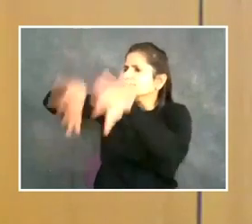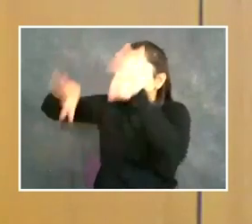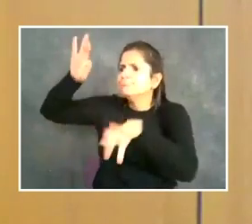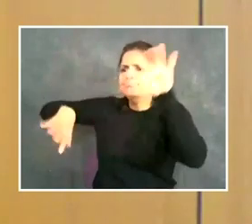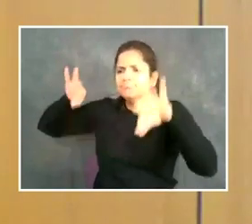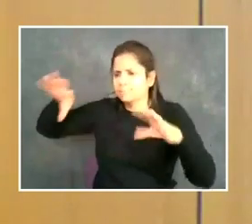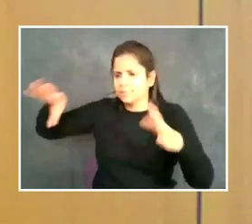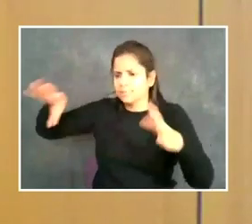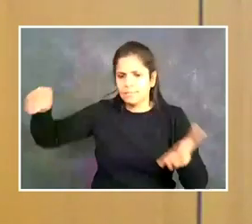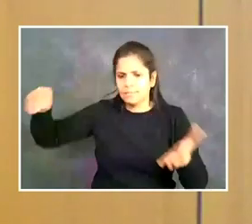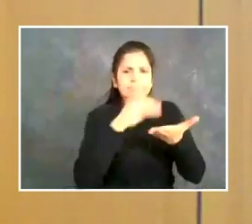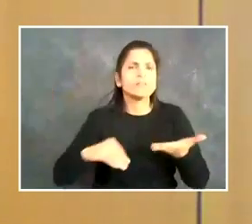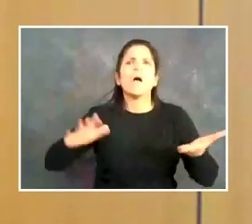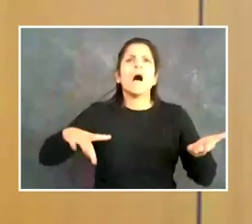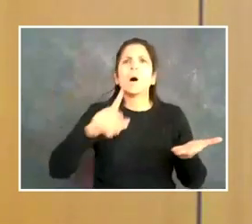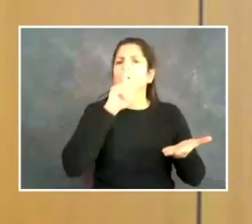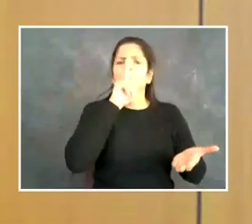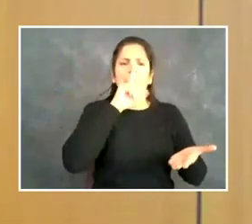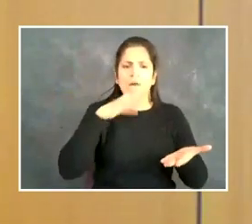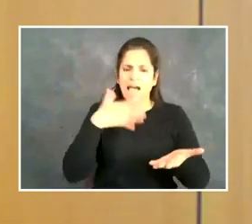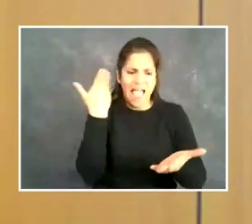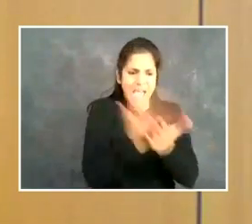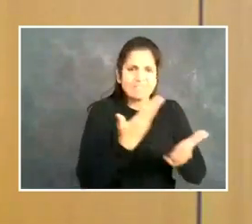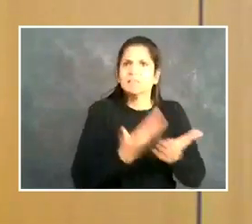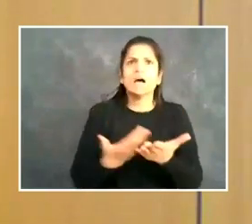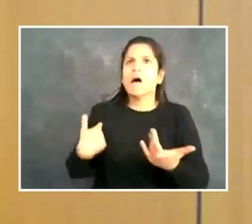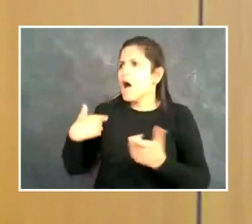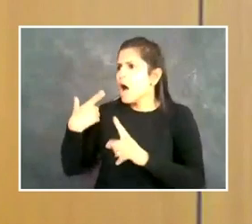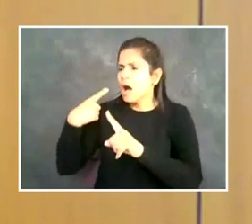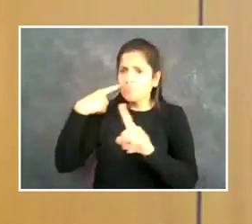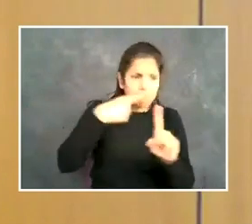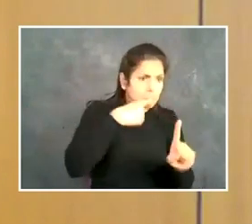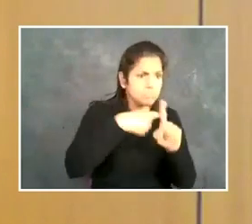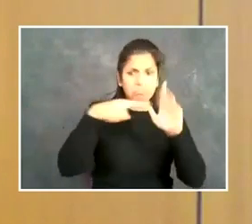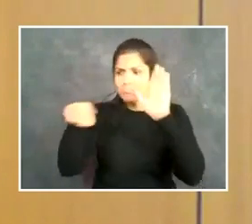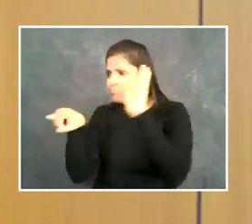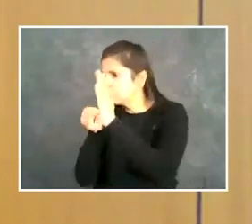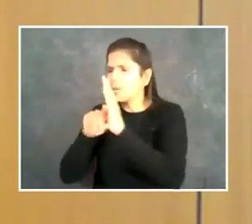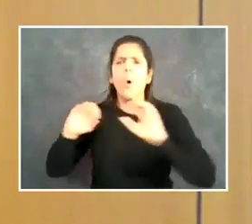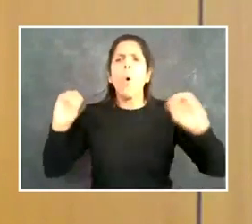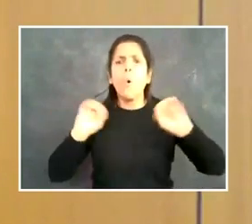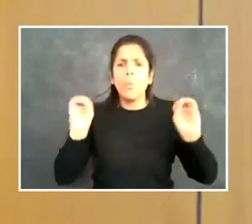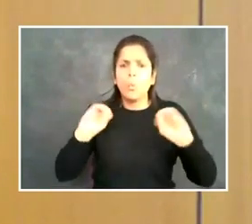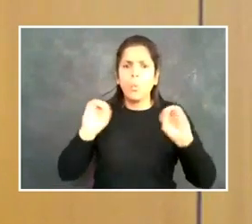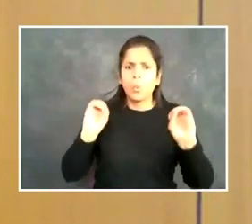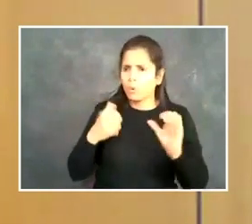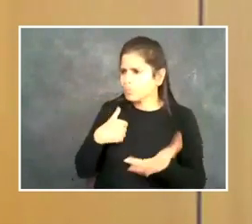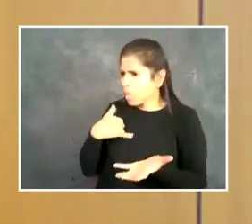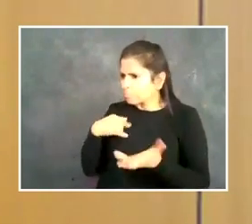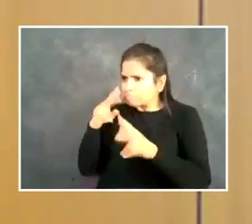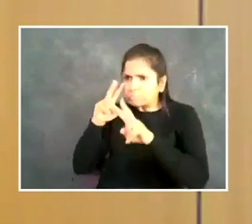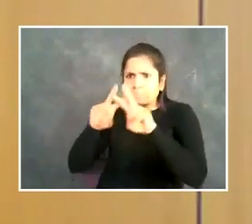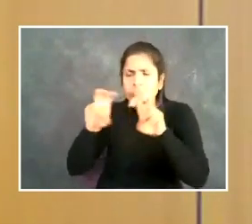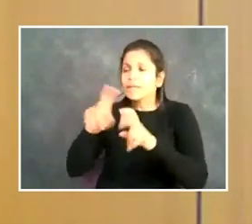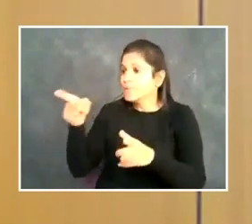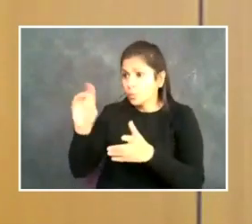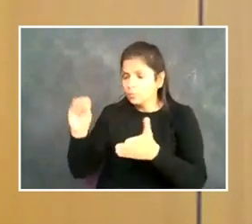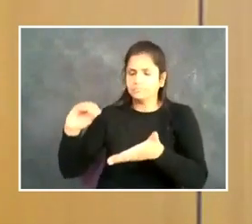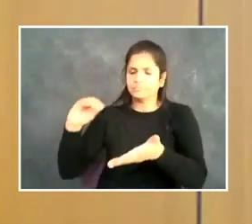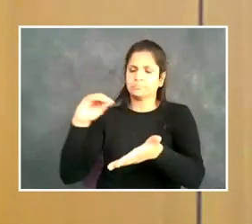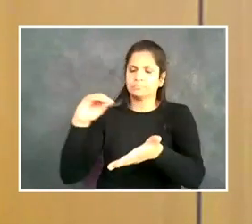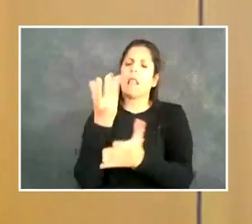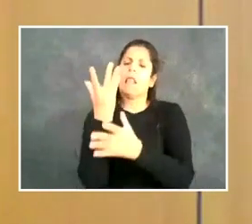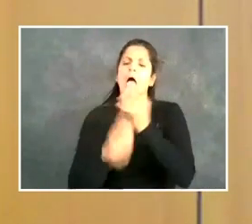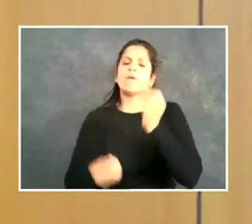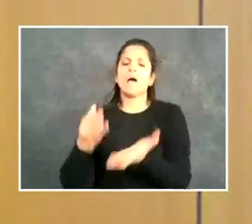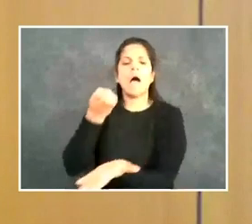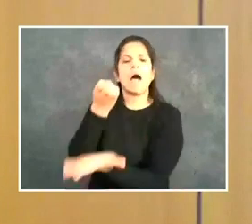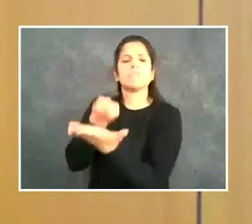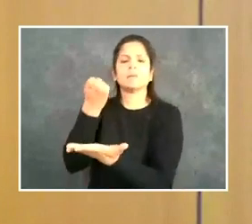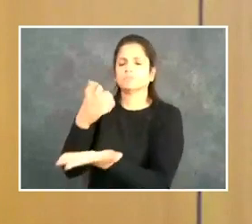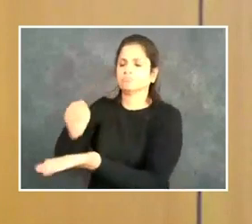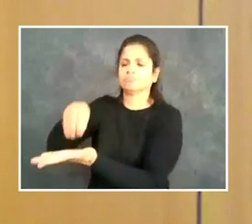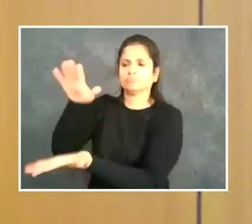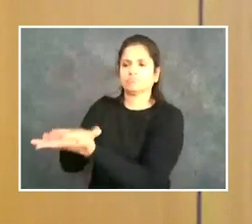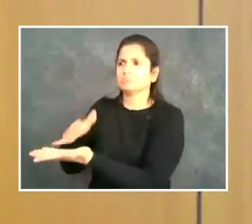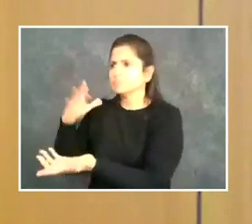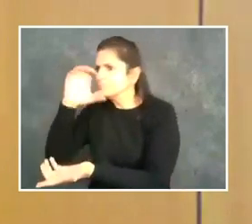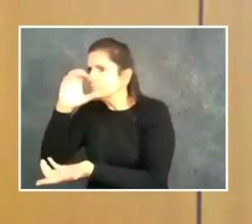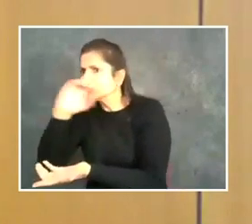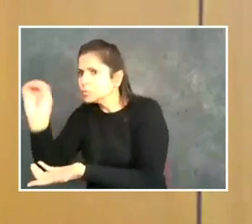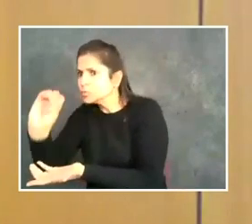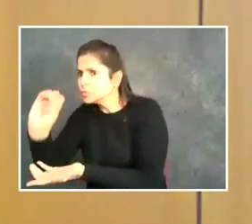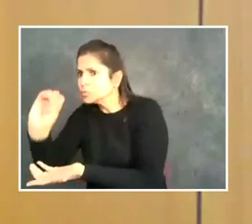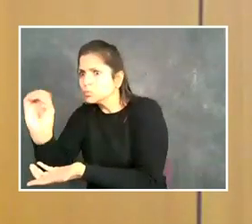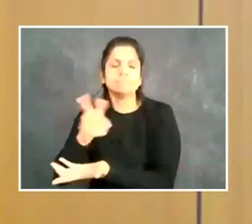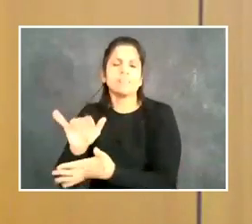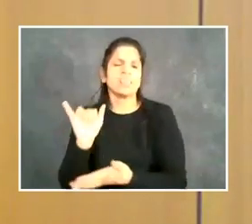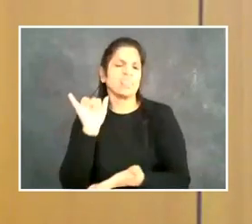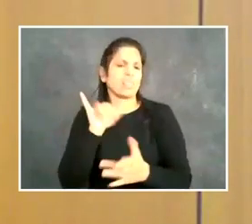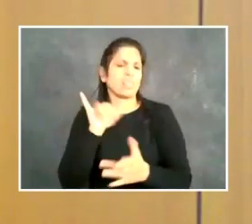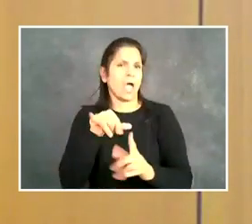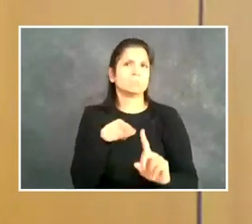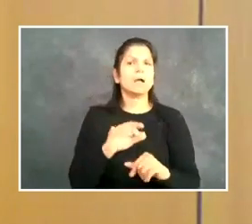DOCUMENTED EVIDENCE ONE WAY OR